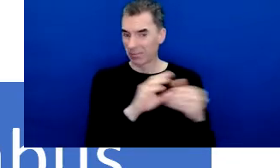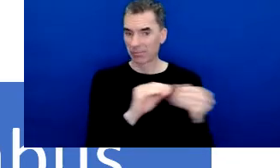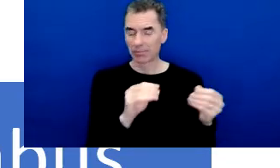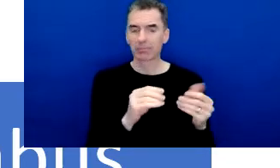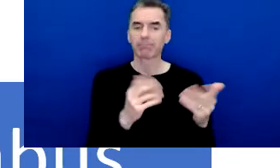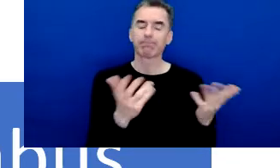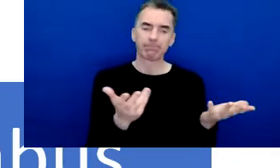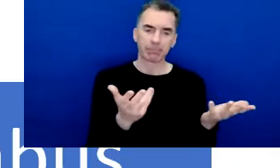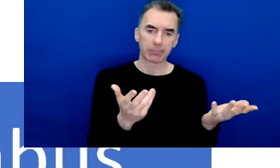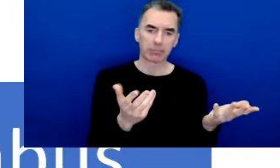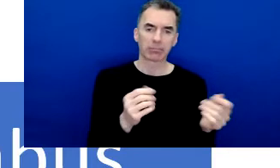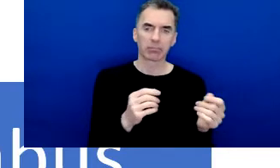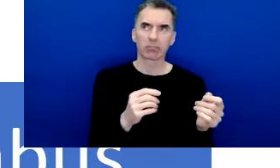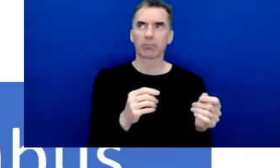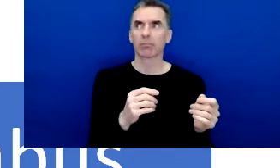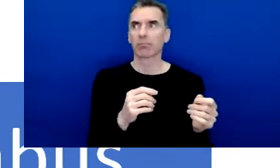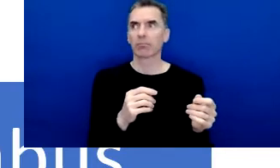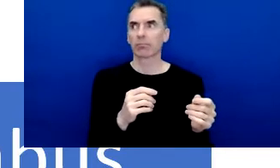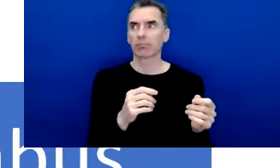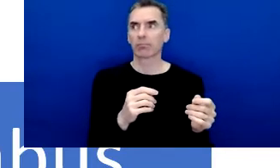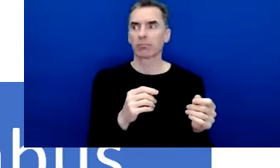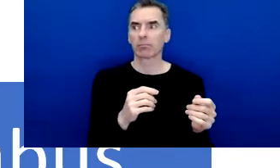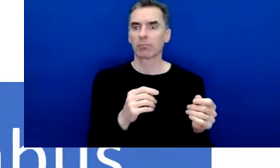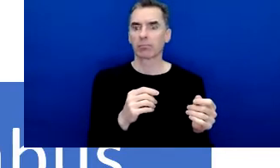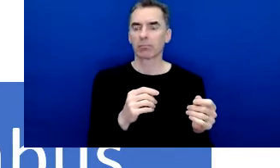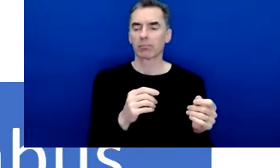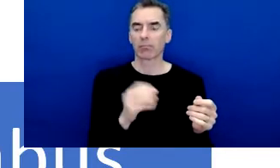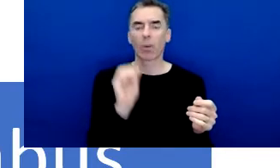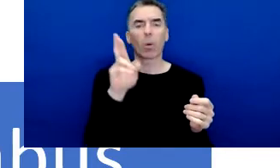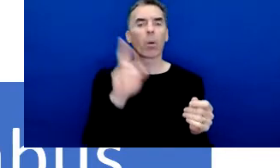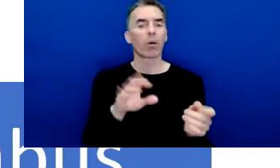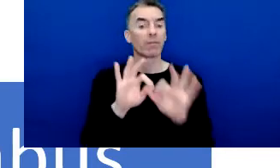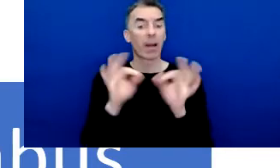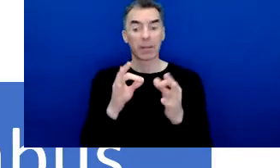even for something like a death in the family, I have had